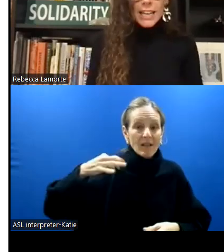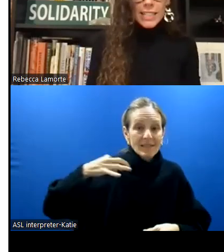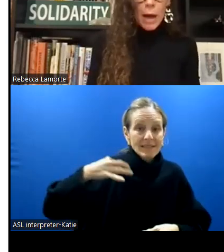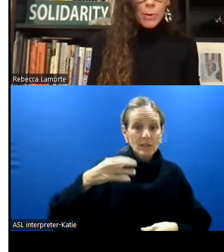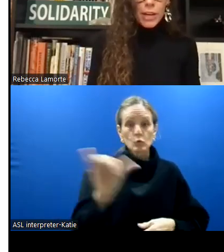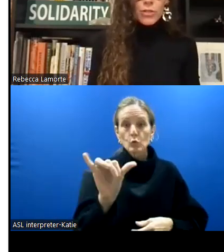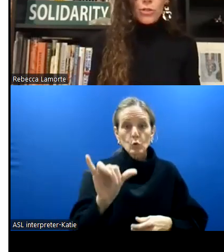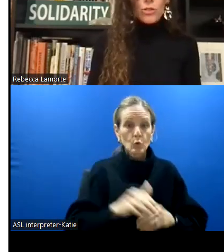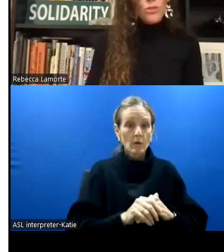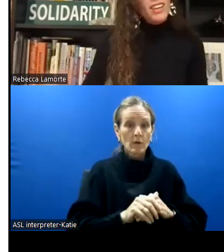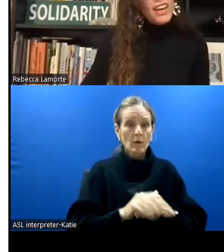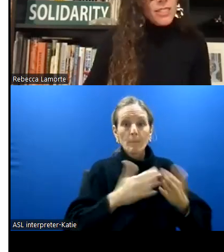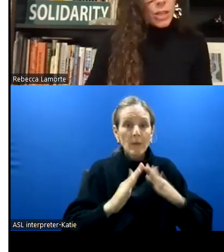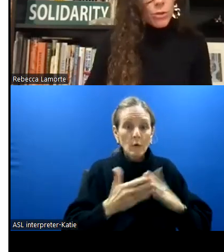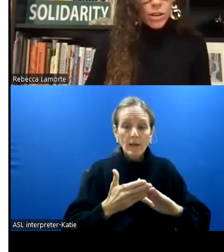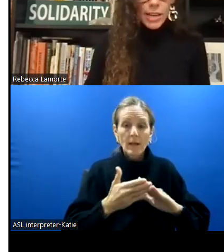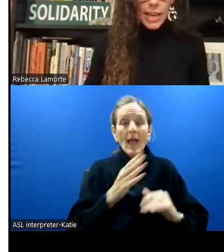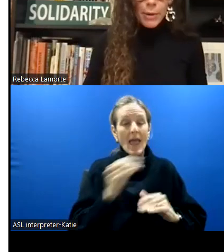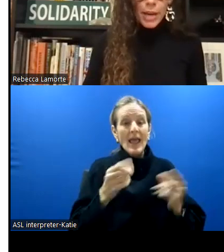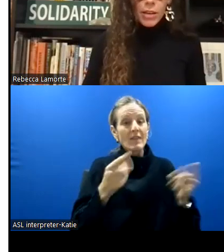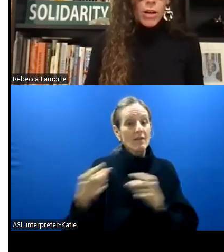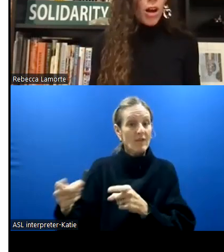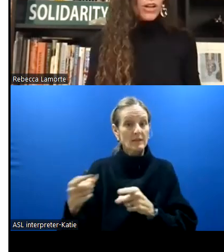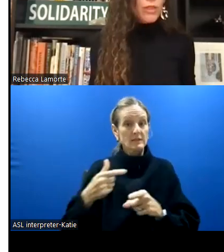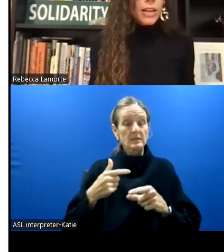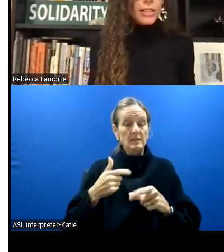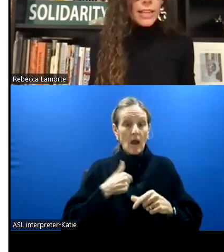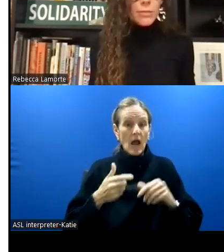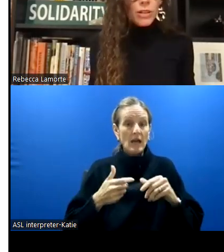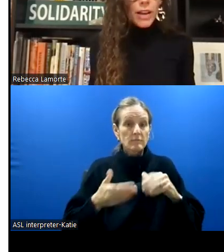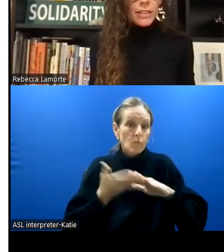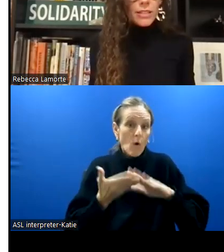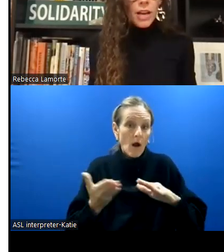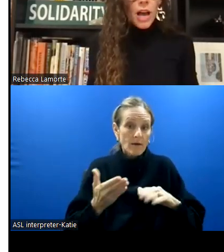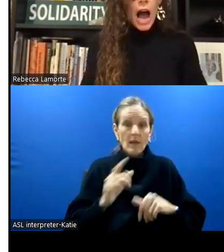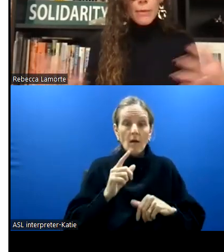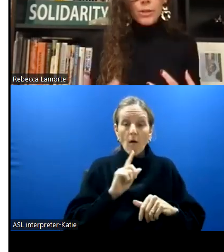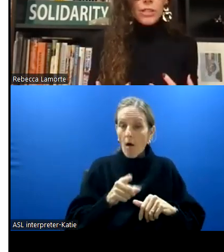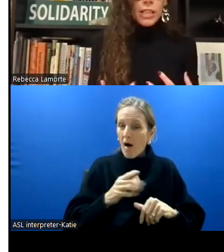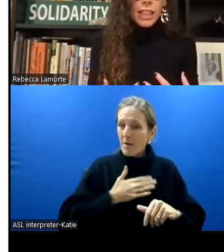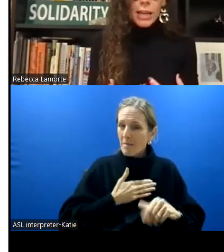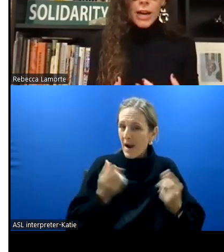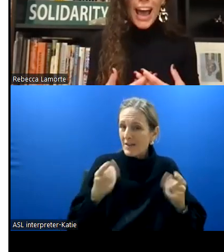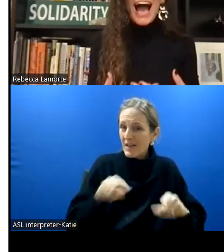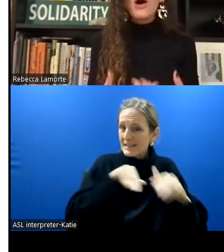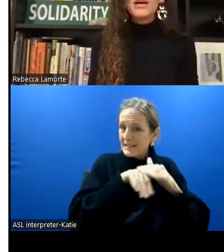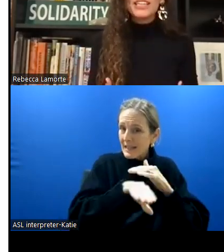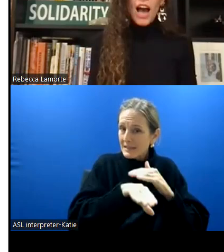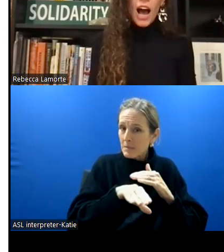Day-to-day operations are also the events that you run on a campaign. Are you running accessible events? I personally think about how many times